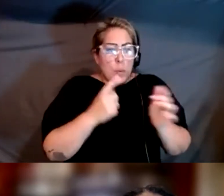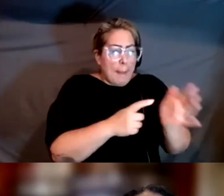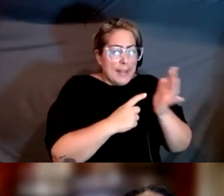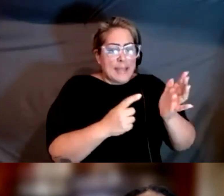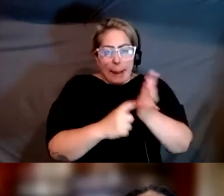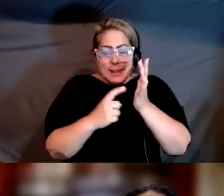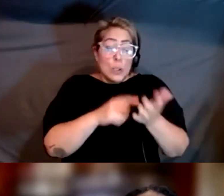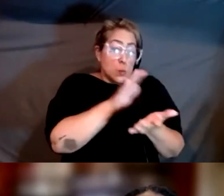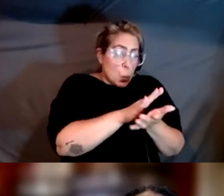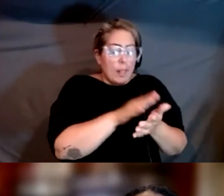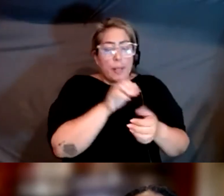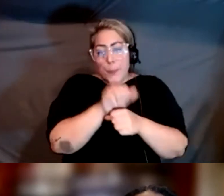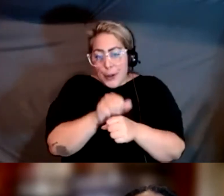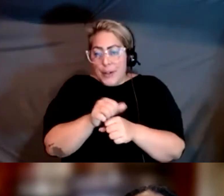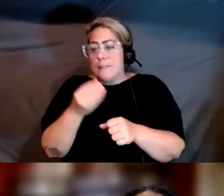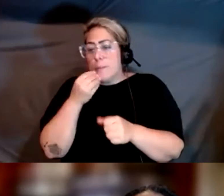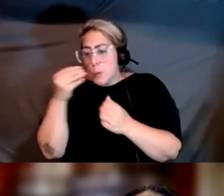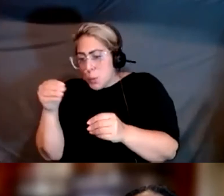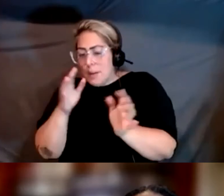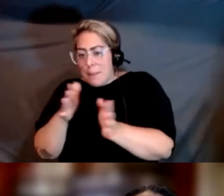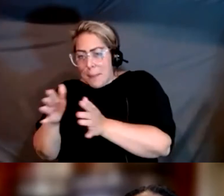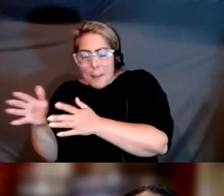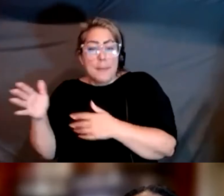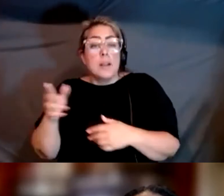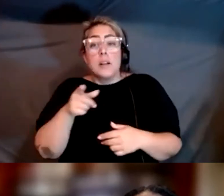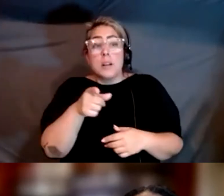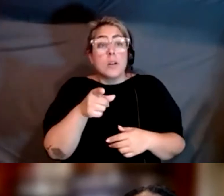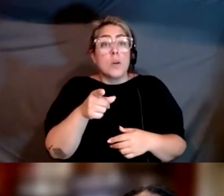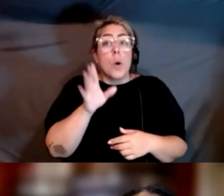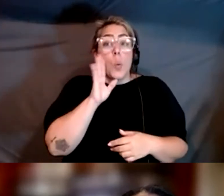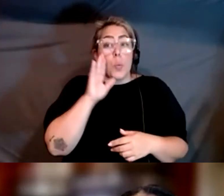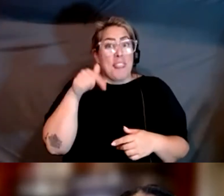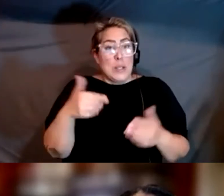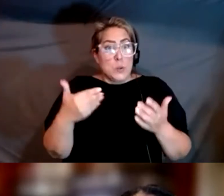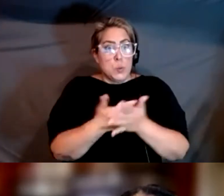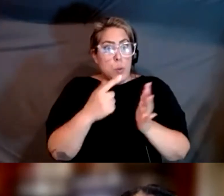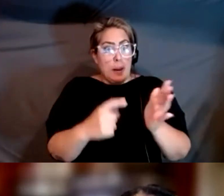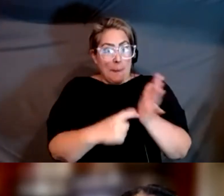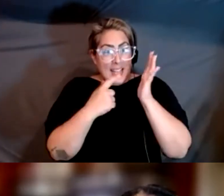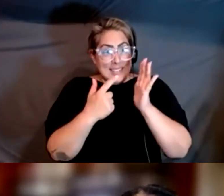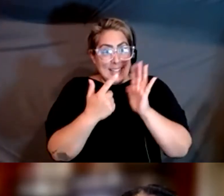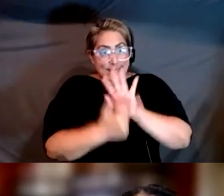these new mandates affect the cultural sector more. Should I be cleaning my office or packing it up?